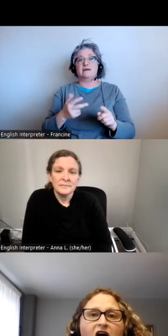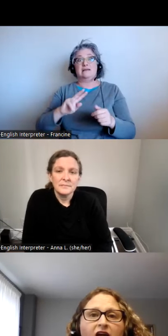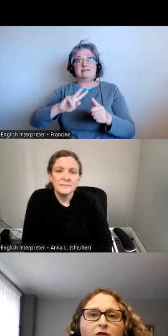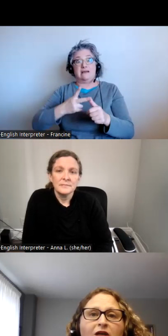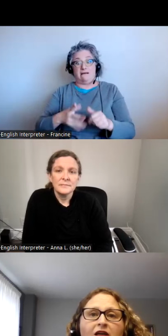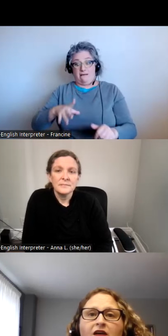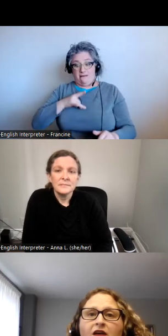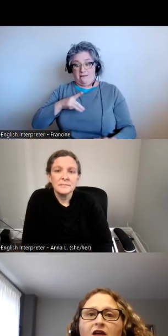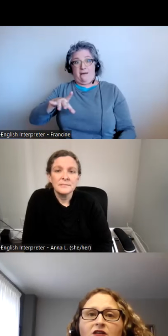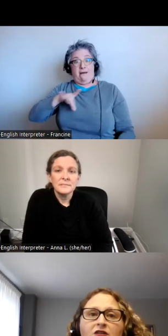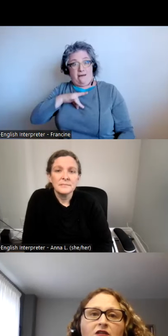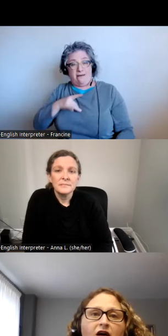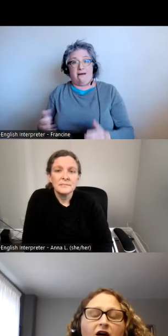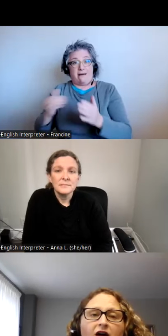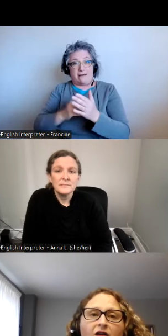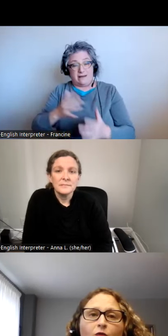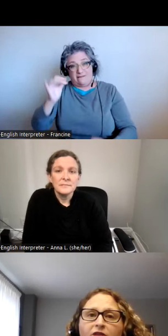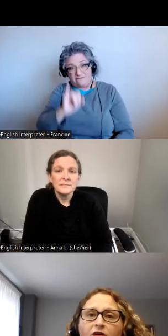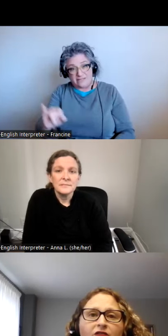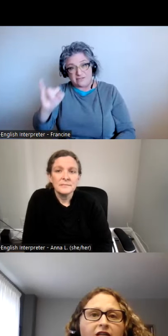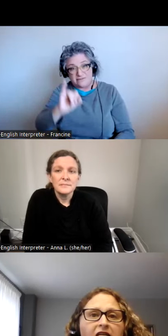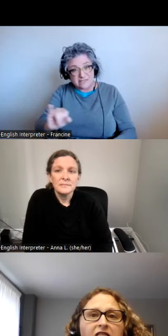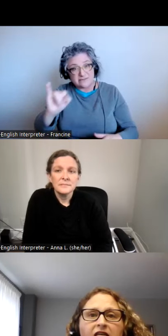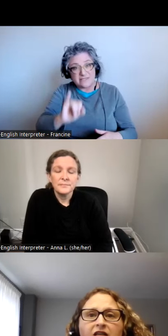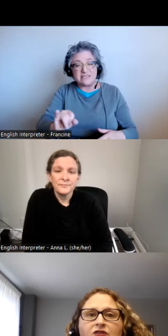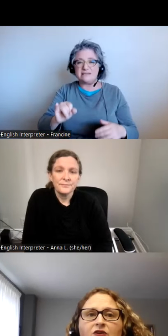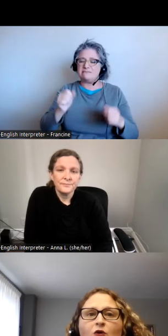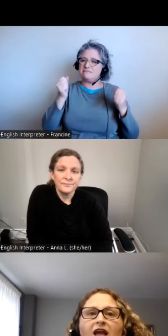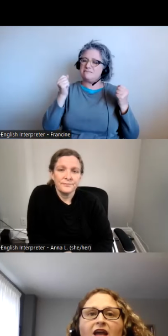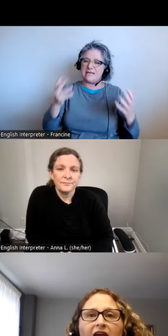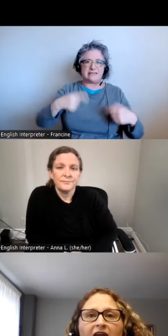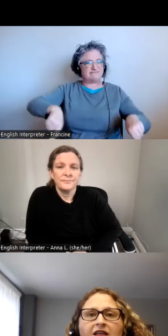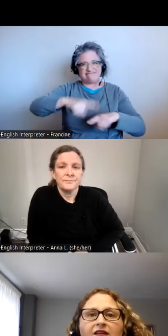startedtive RAT or PCR if you 're symptomatic. -- you are